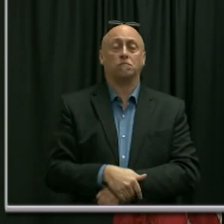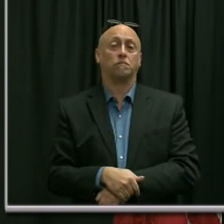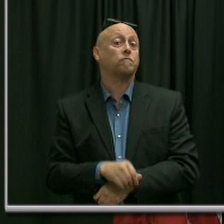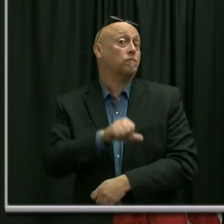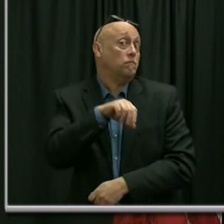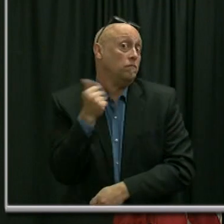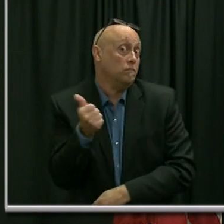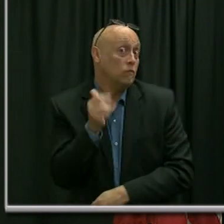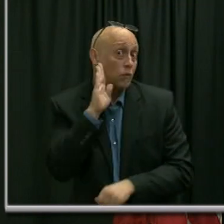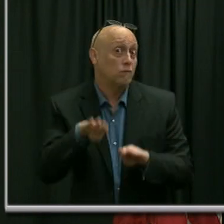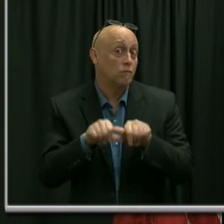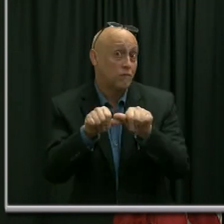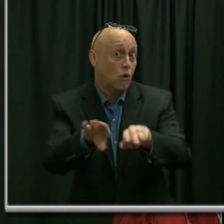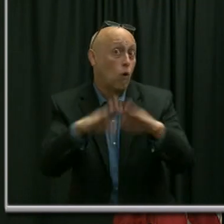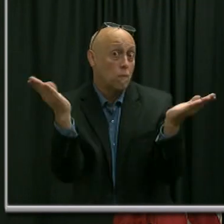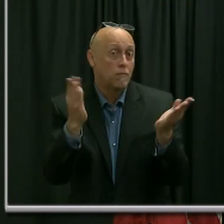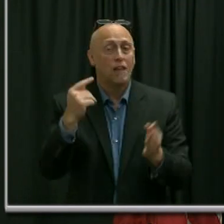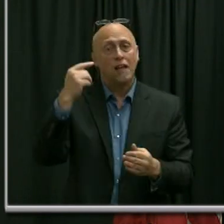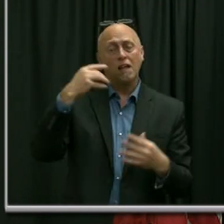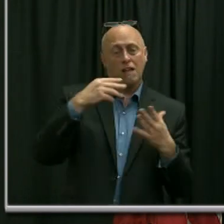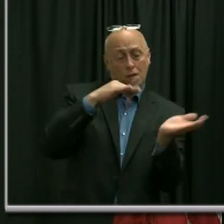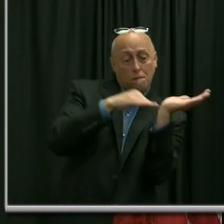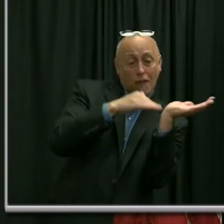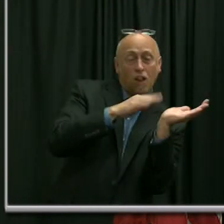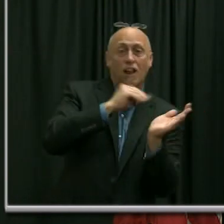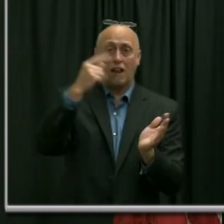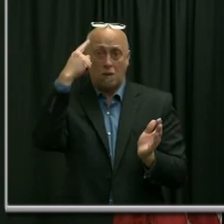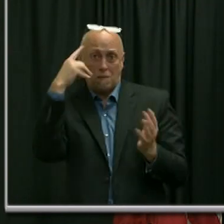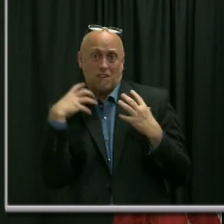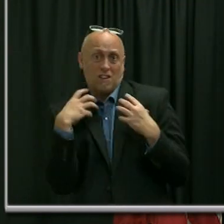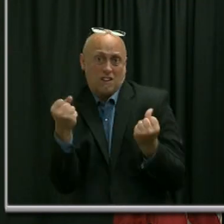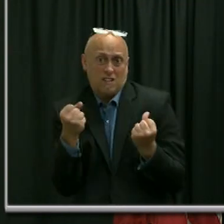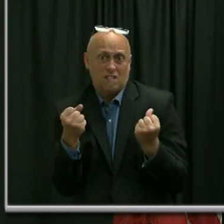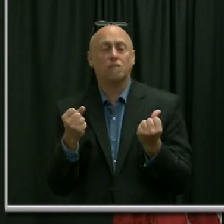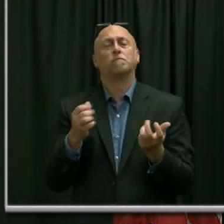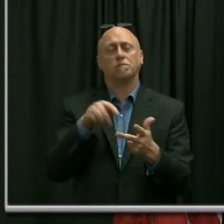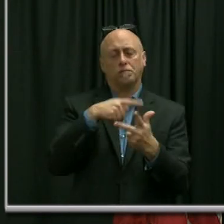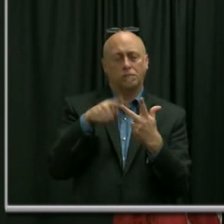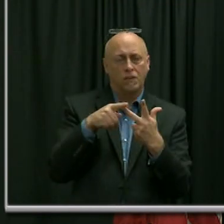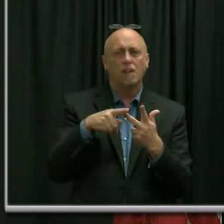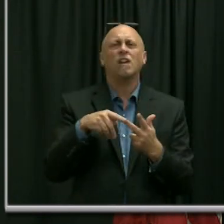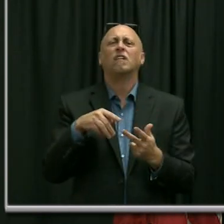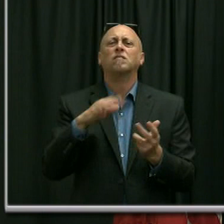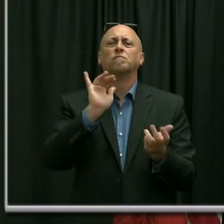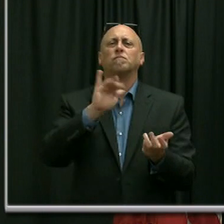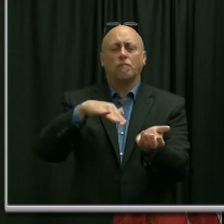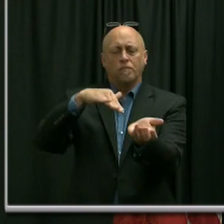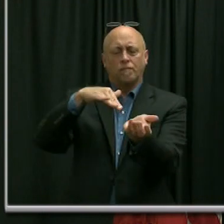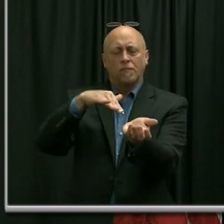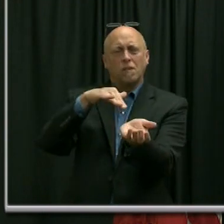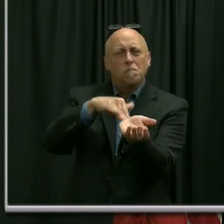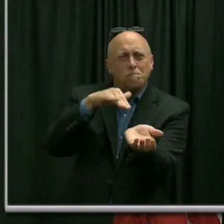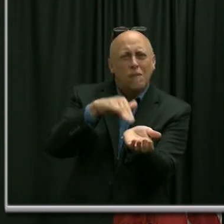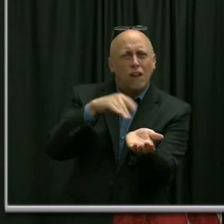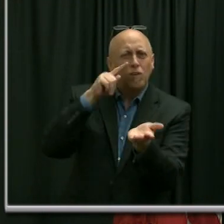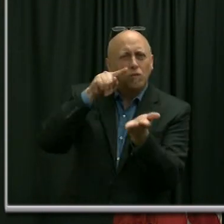SUPPORT THE FOOD SUPPLY. HERE'S ALSO WILL STAY OPEN HEALTH CARE MENTAL HEALTH FACILITIES